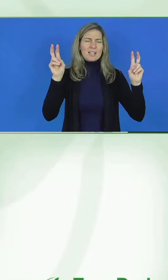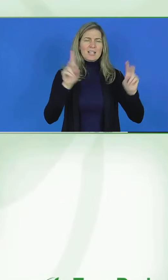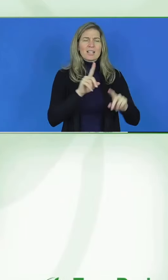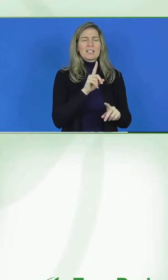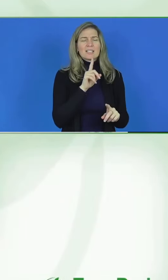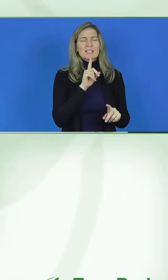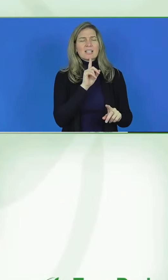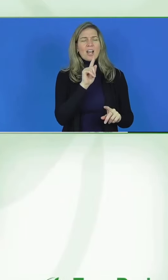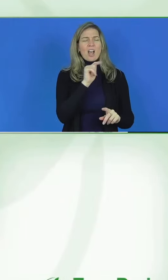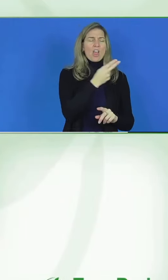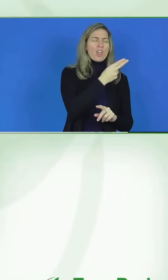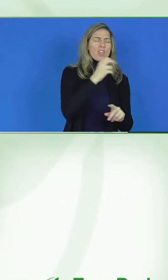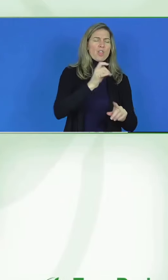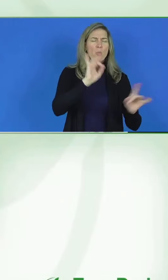families living with disabilities?